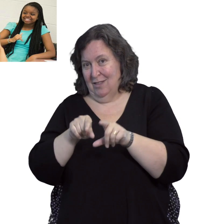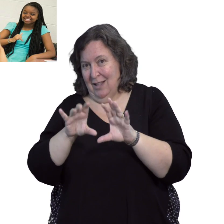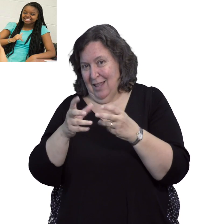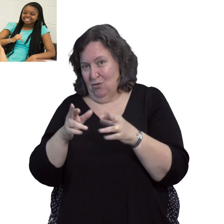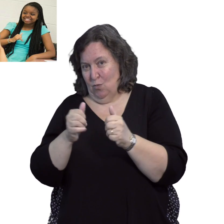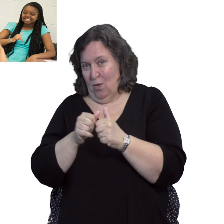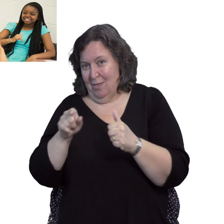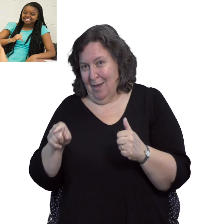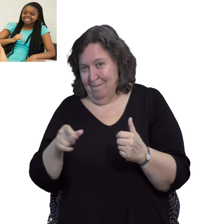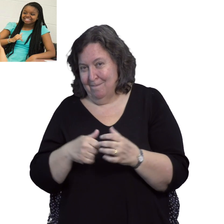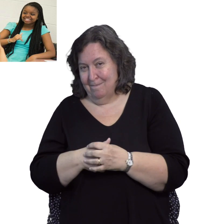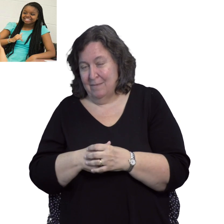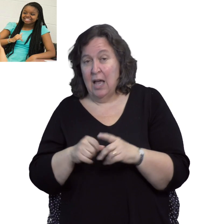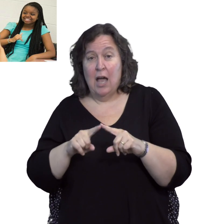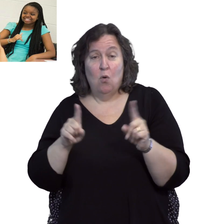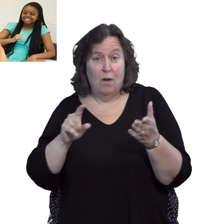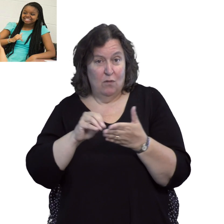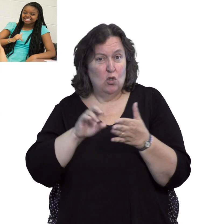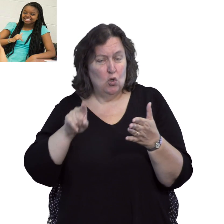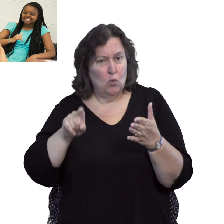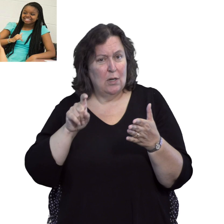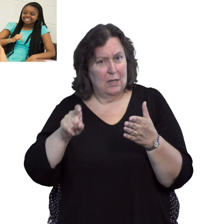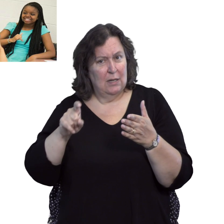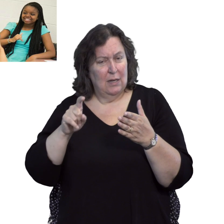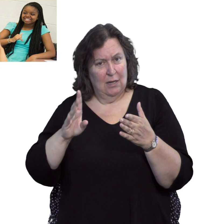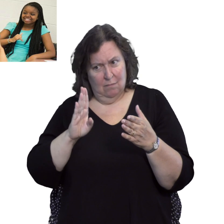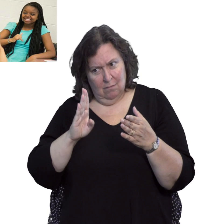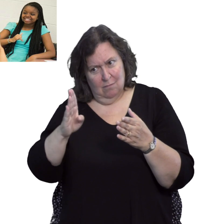However, students also need communication with classmates